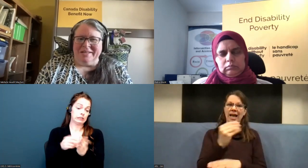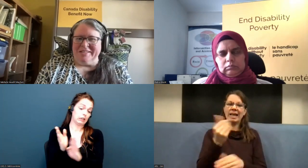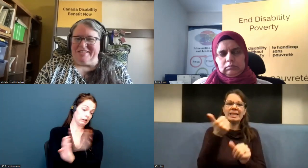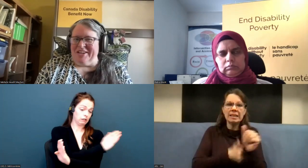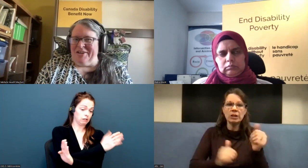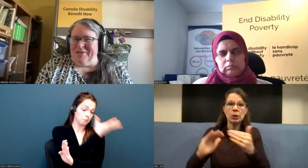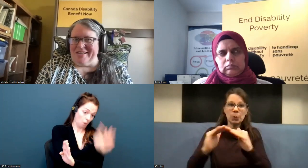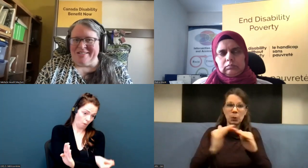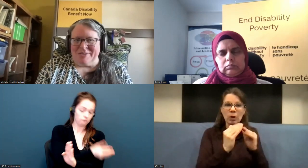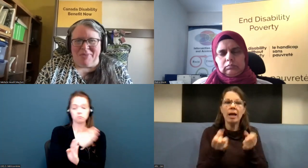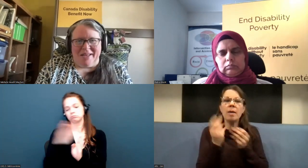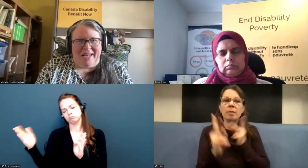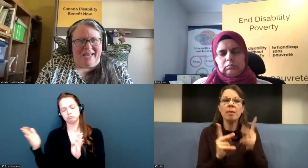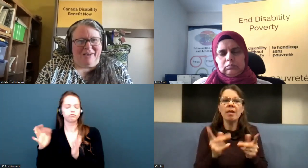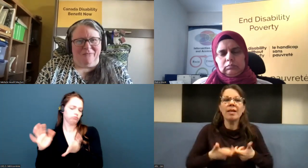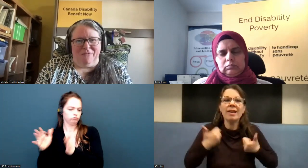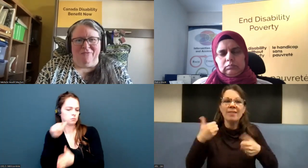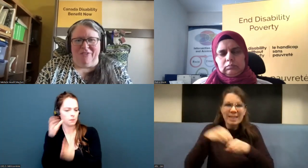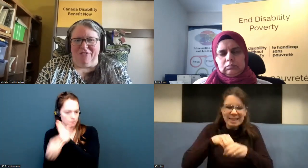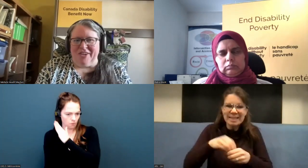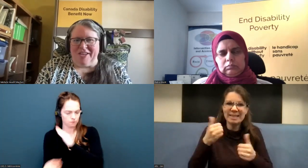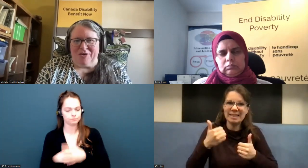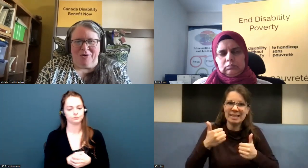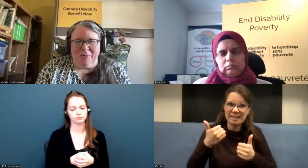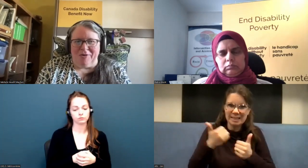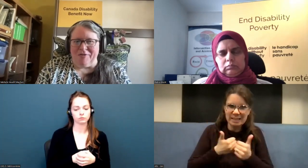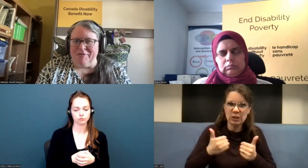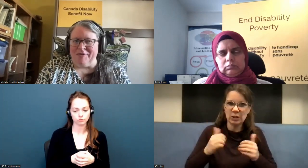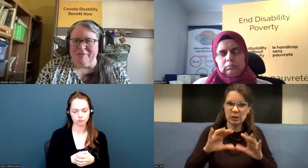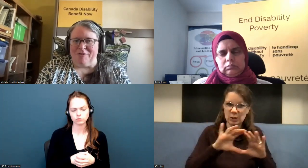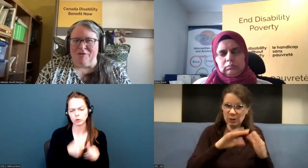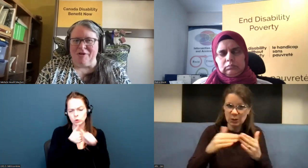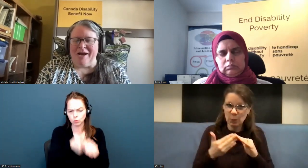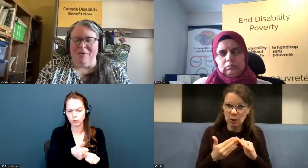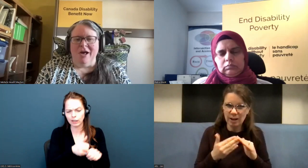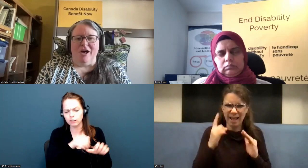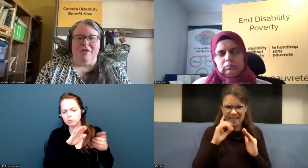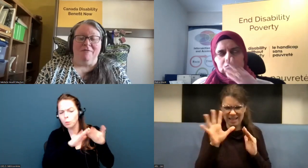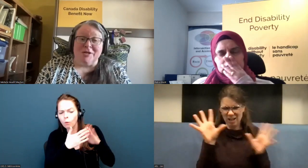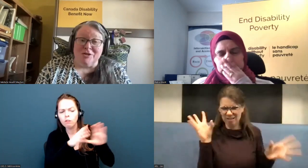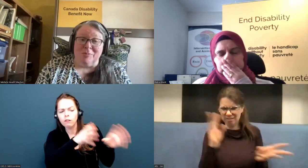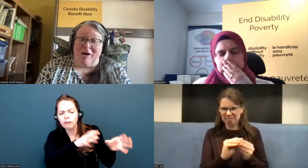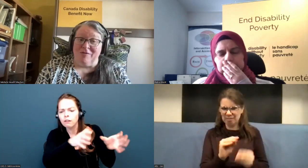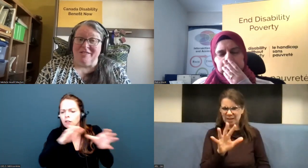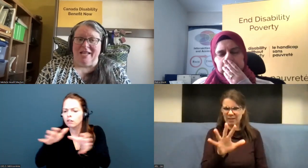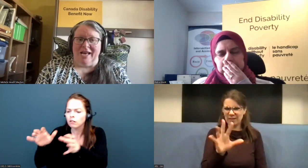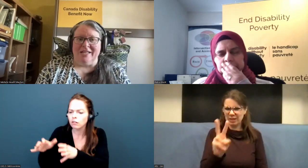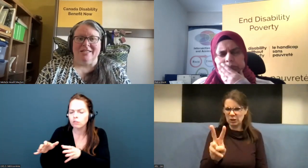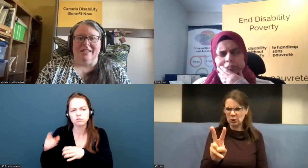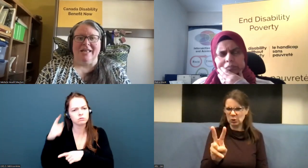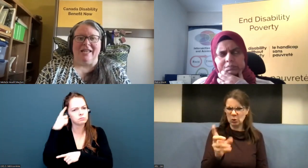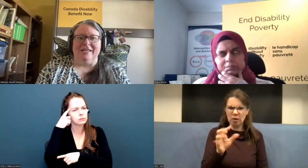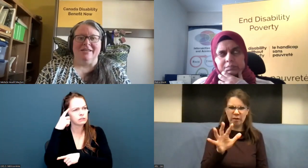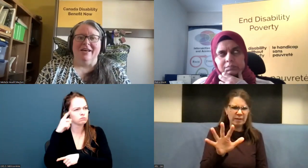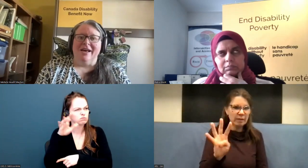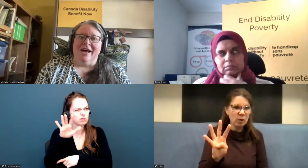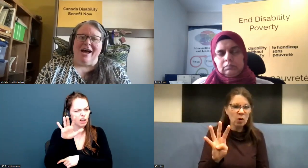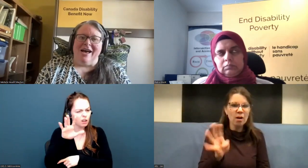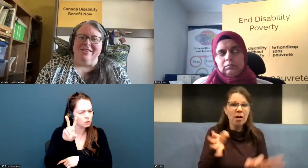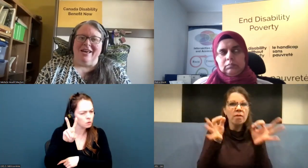SO THERE IS SOMETHING LIKE 52 OR 54 NOW OFFICIAL POVERTY LINES IN CANADA.